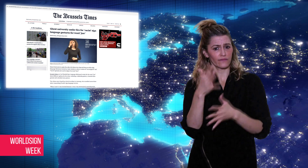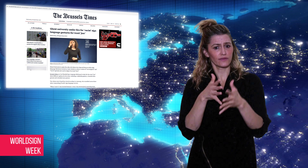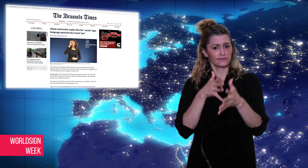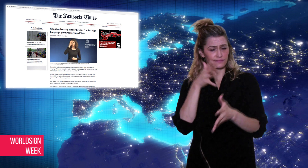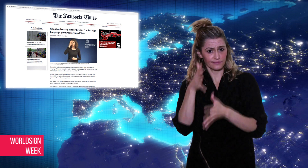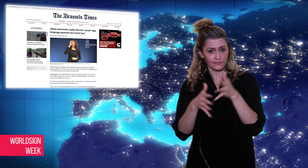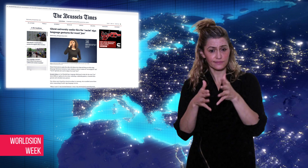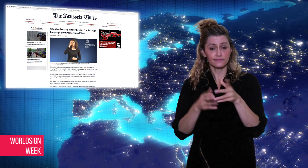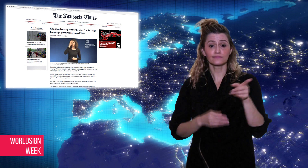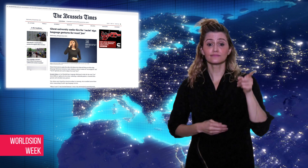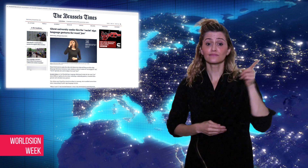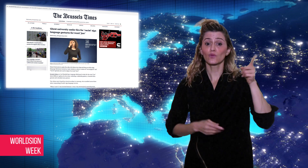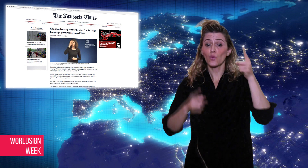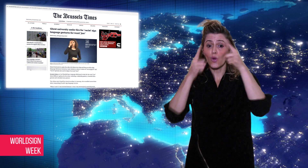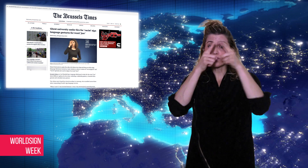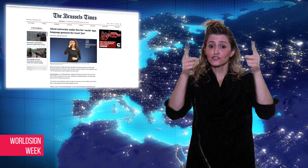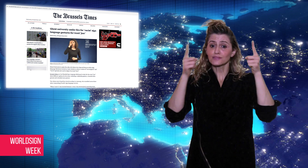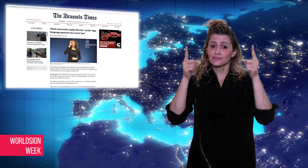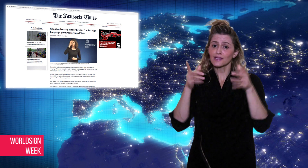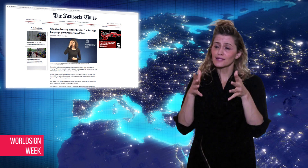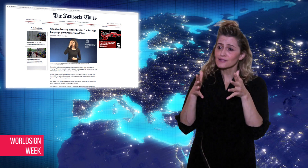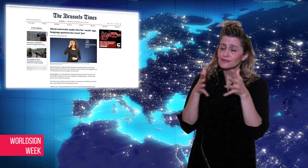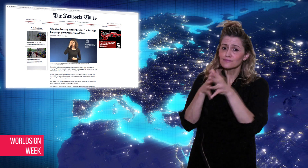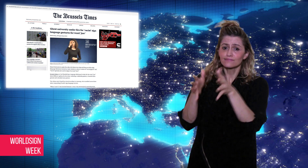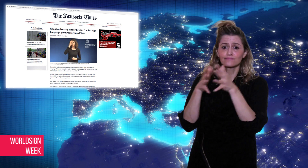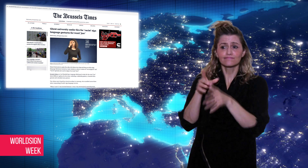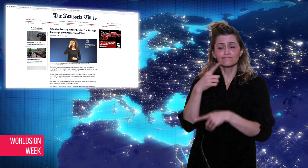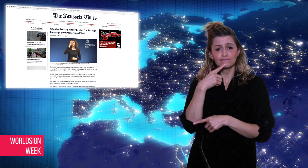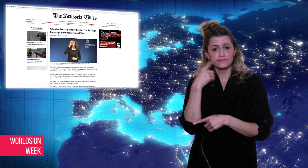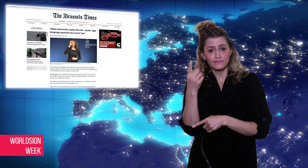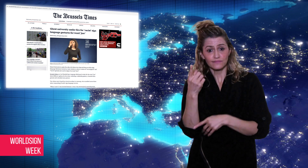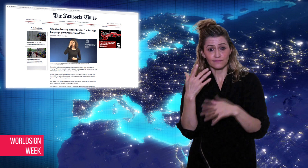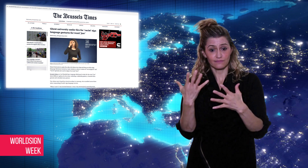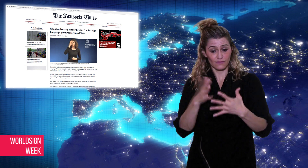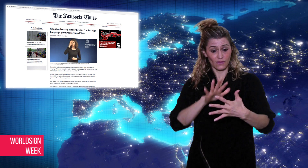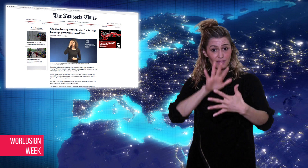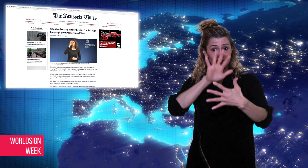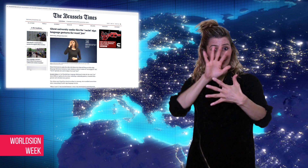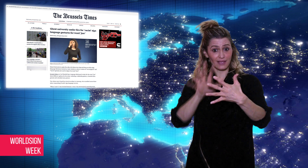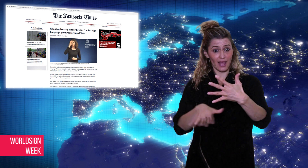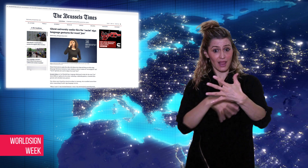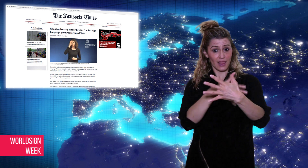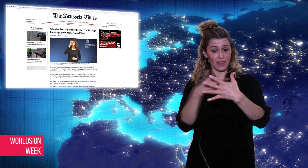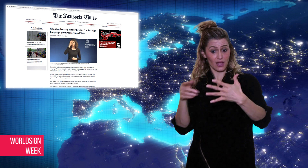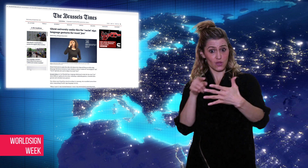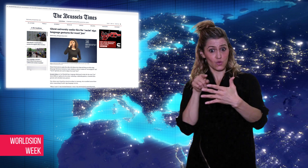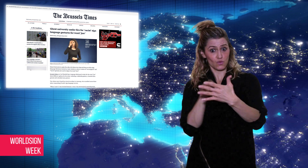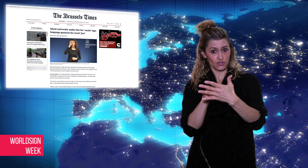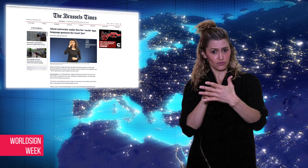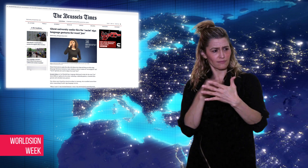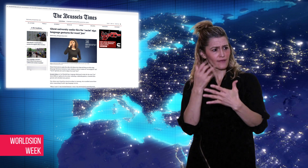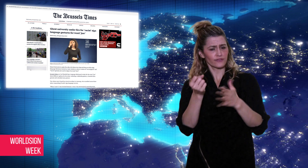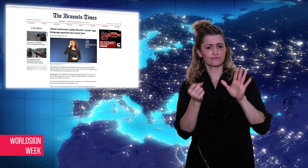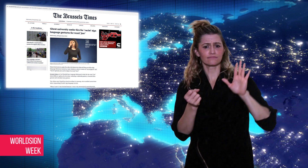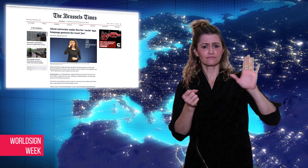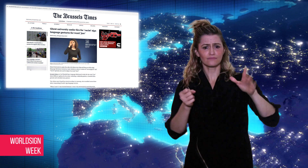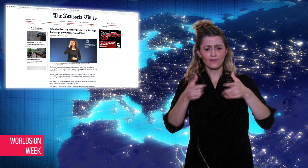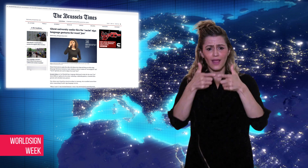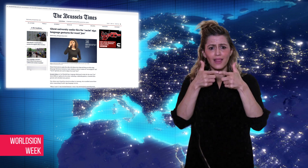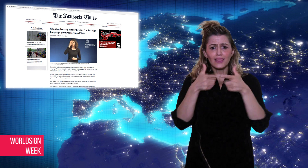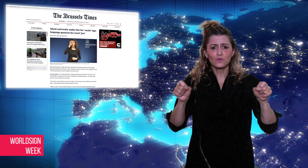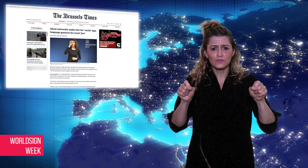officials refused to remove these signs.